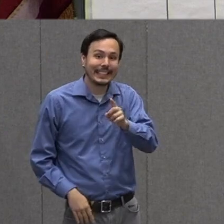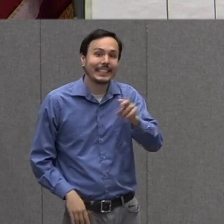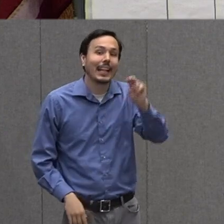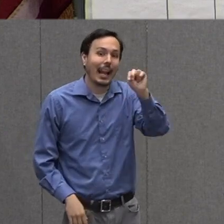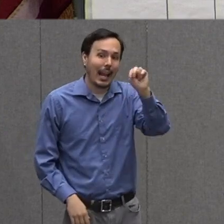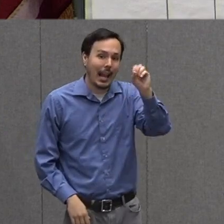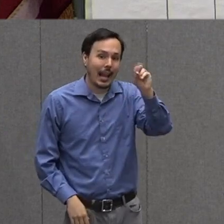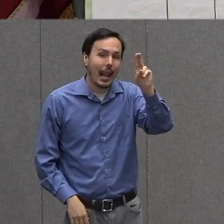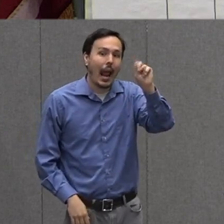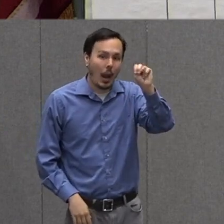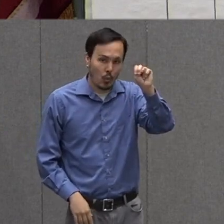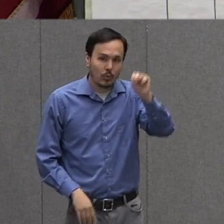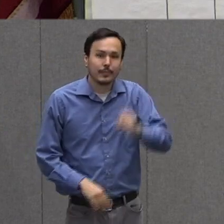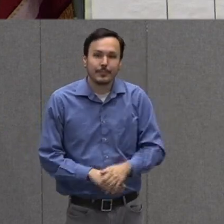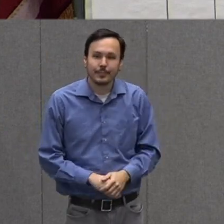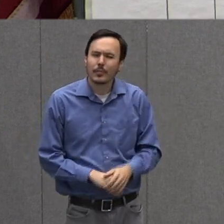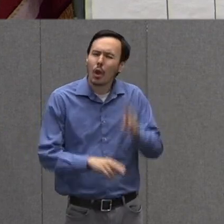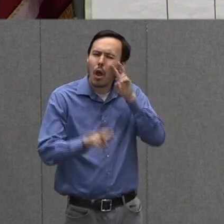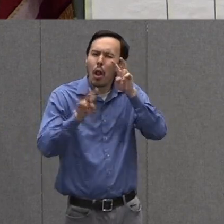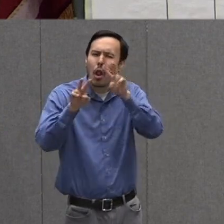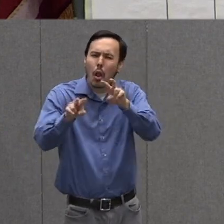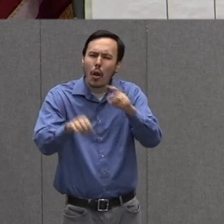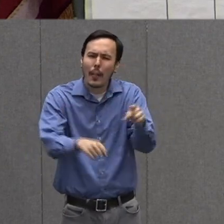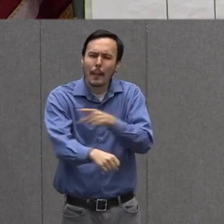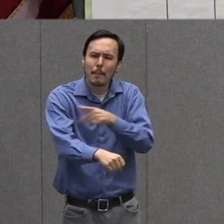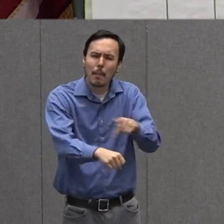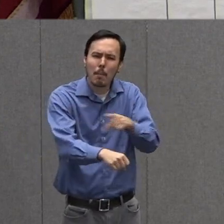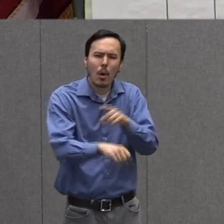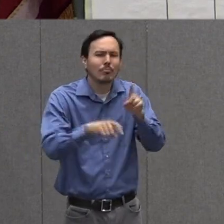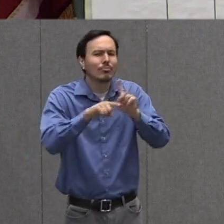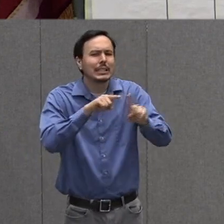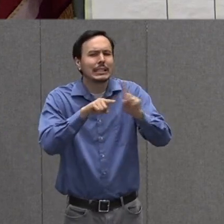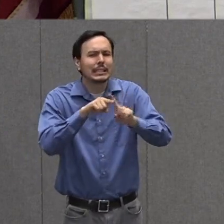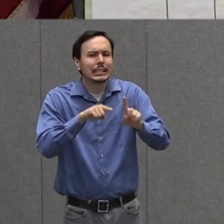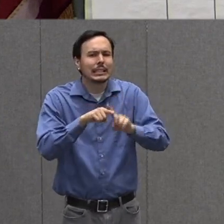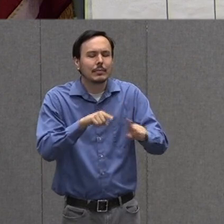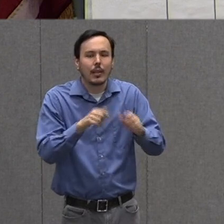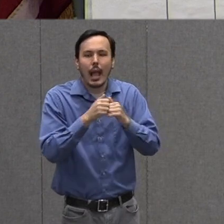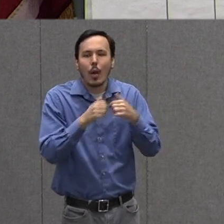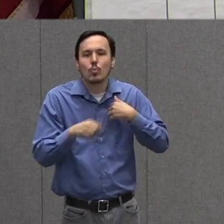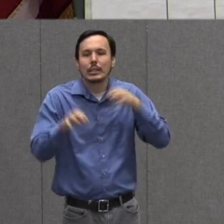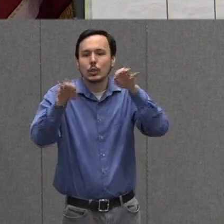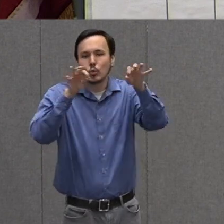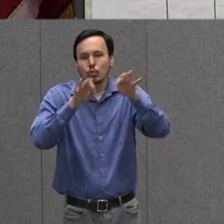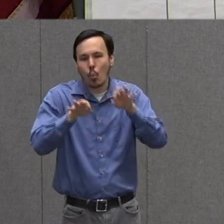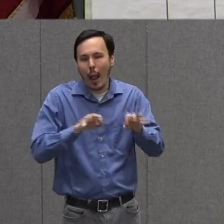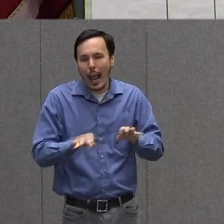If we look back at our poem, there are some different ways that we describe volunteers.